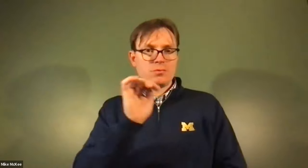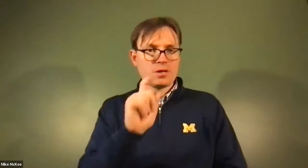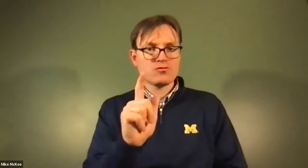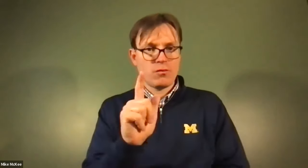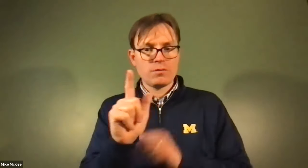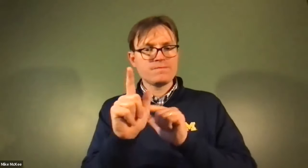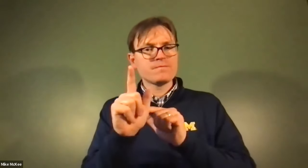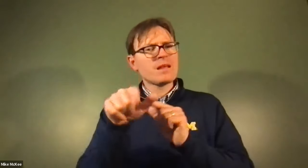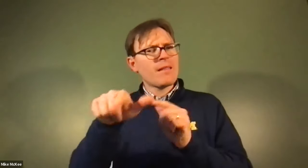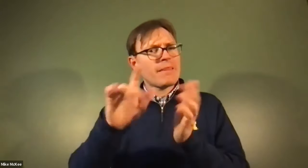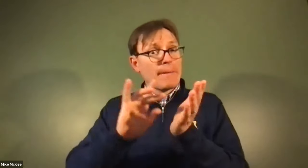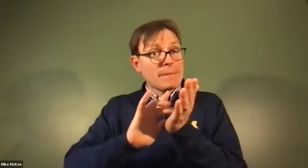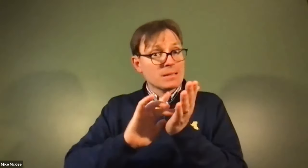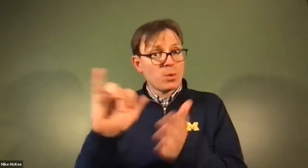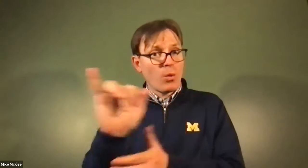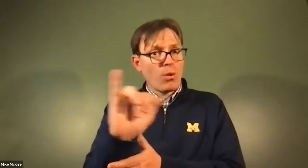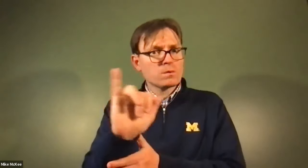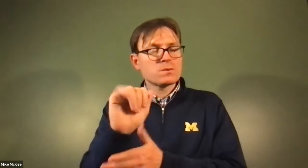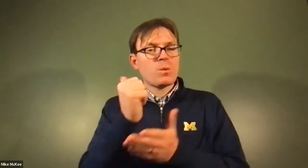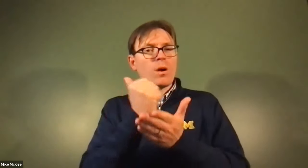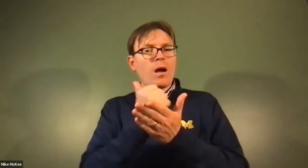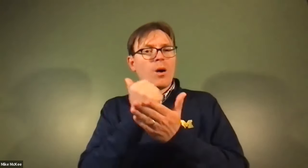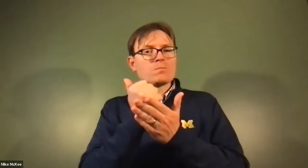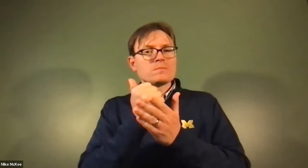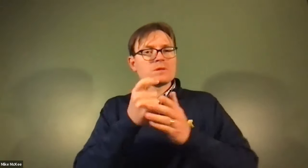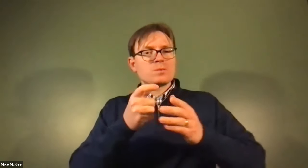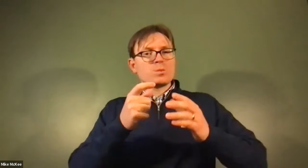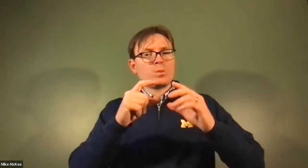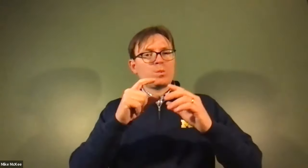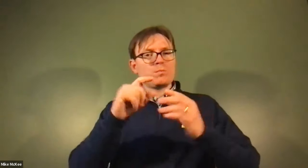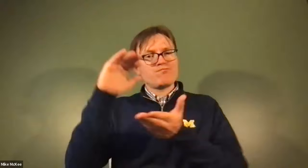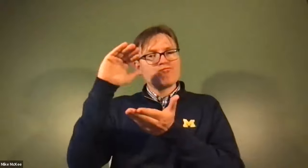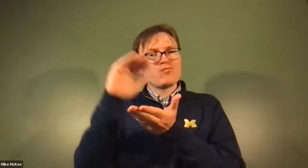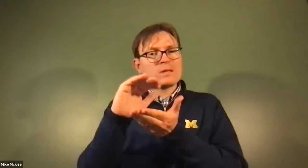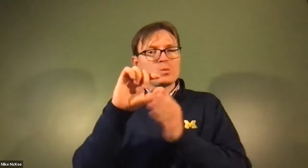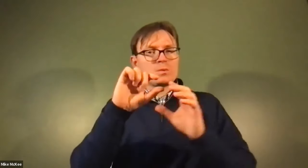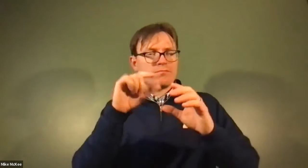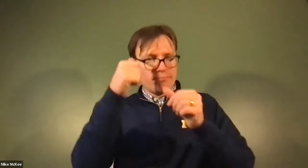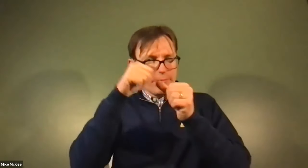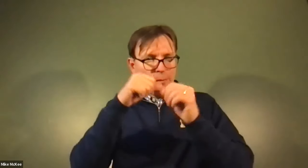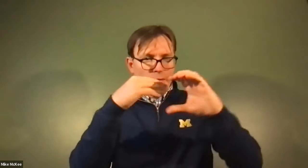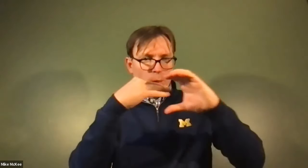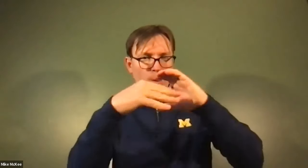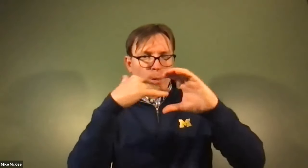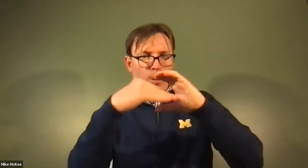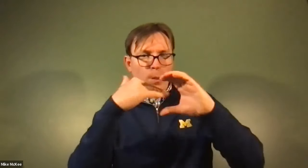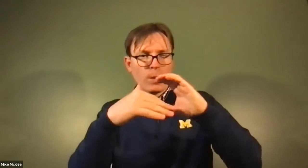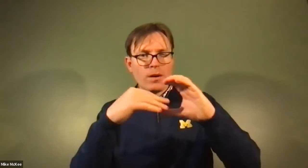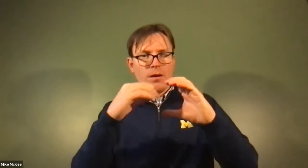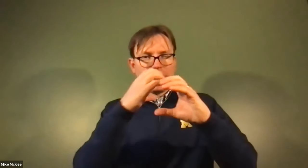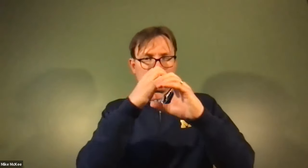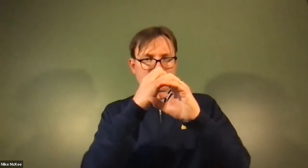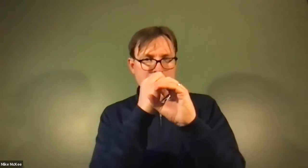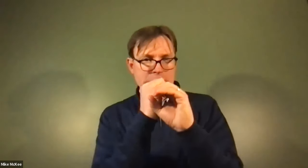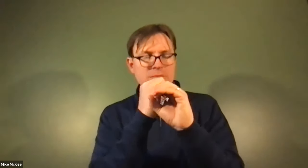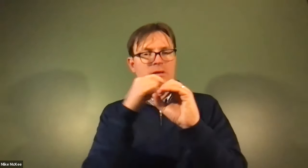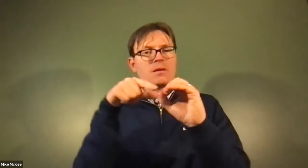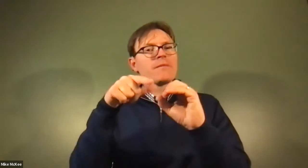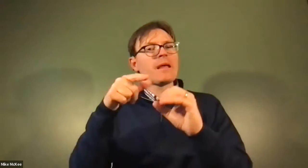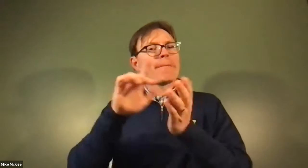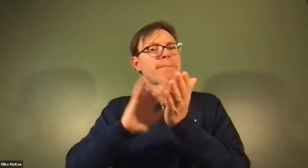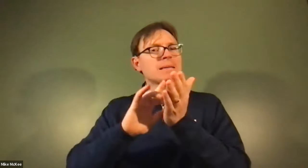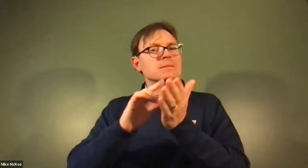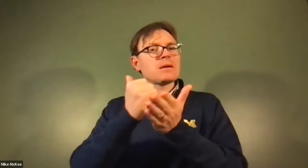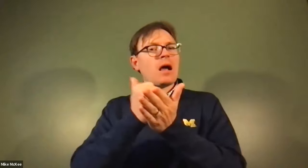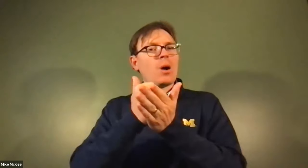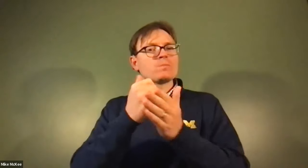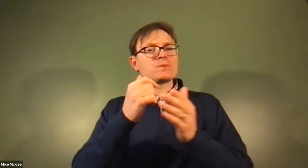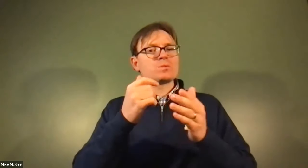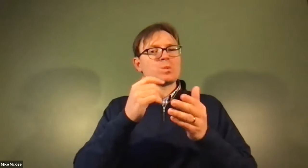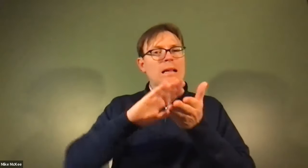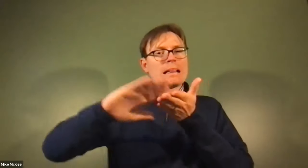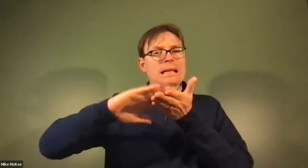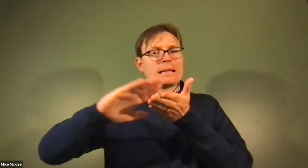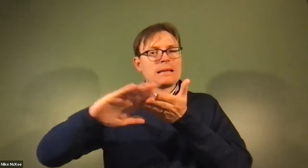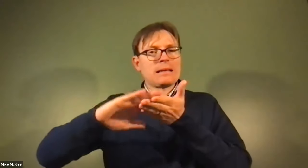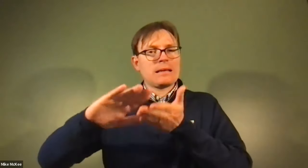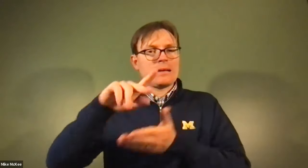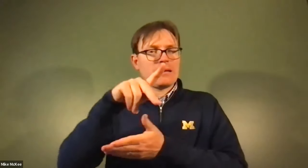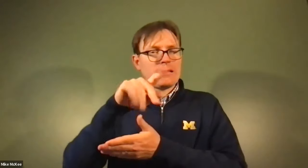James Cech: Though usually make the call to put you on a cholesterol medication and that medication also helps to reduce, let me go back to you remember, I was talking about how the blood vessels can become constricted.